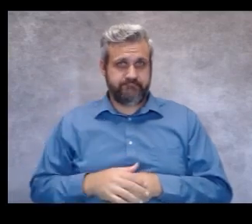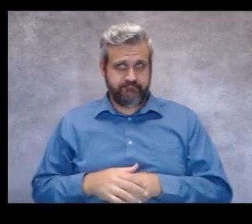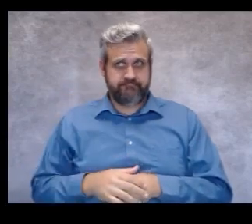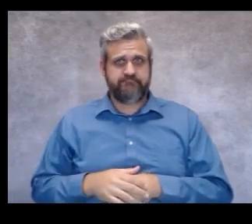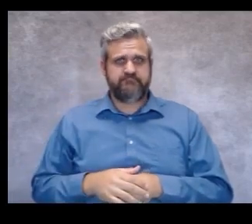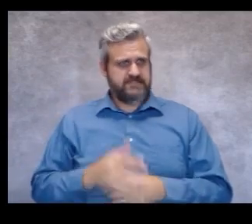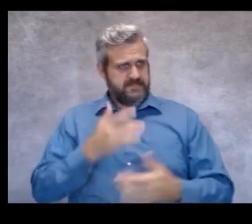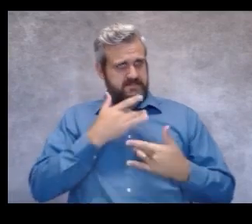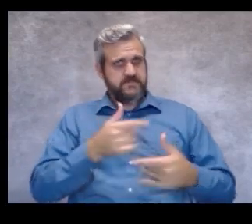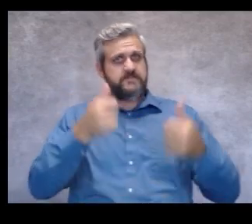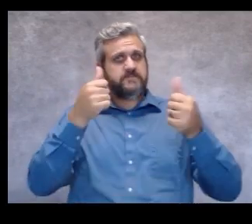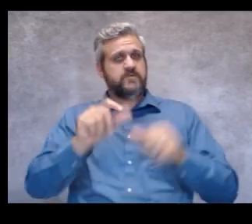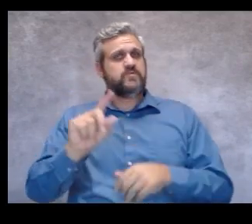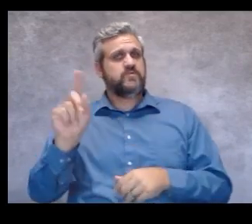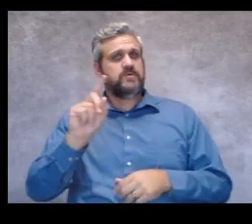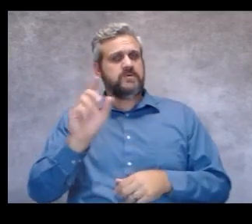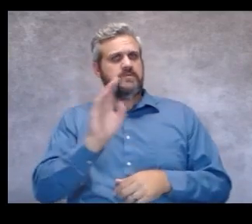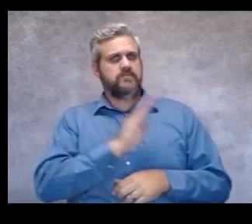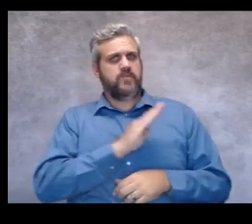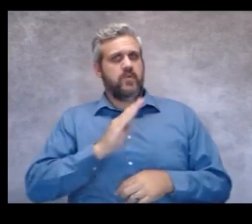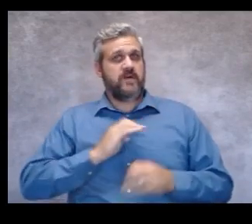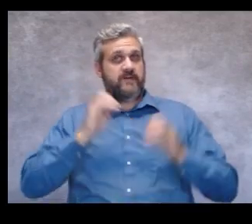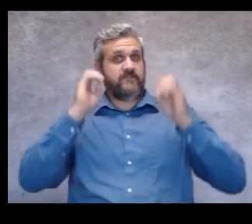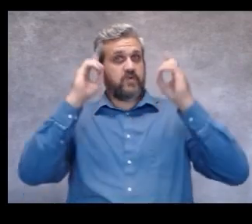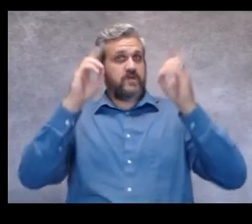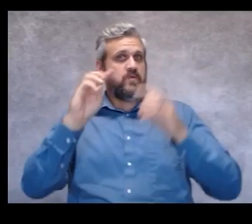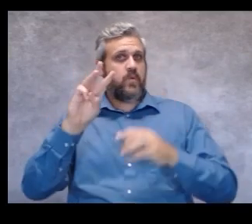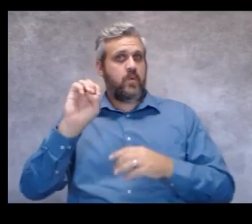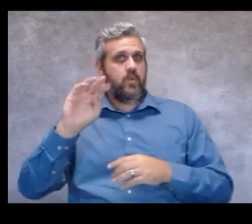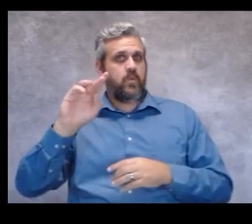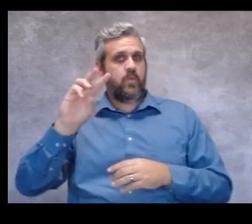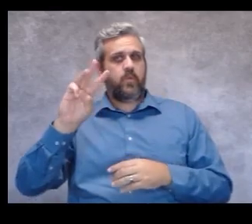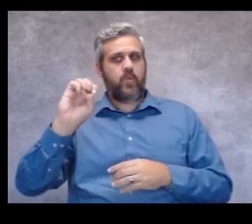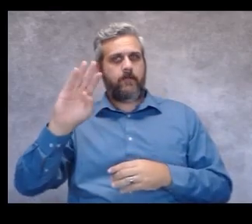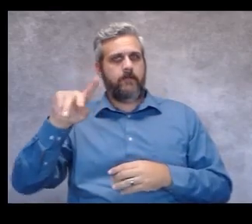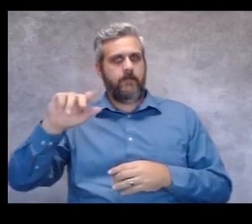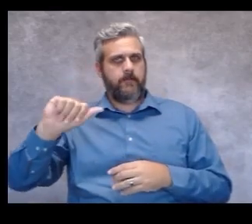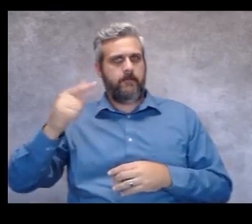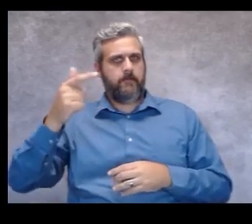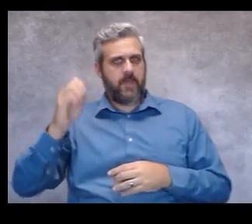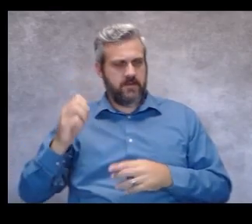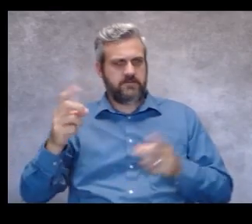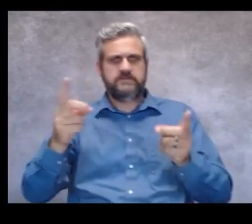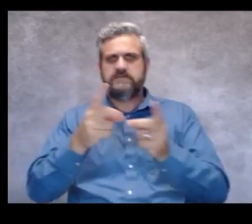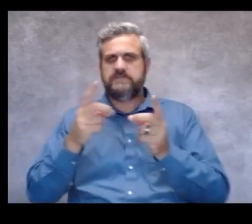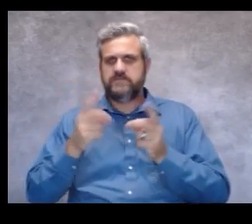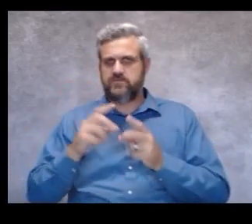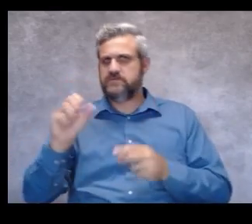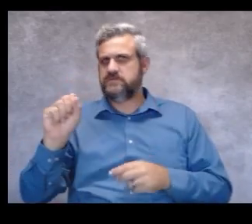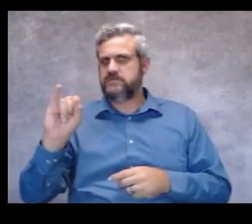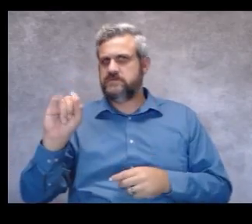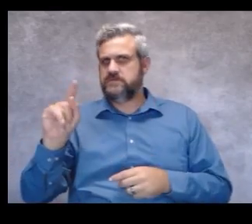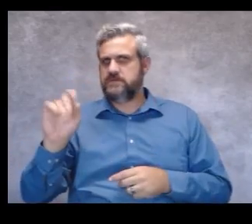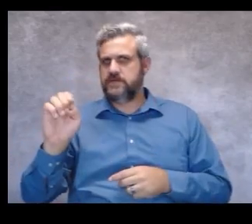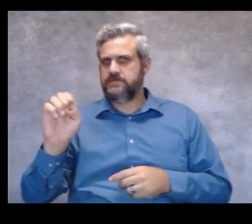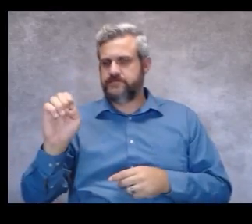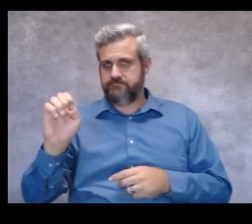They are usually posted on the board of education web page on the district site.